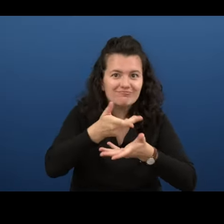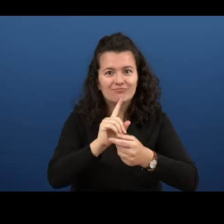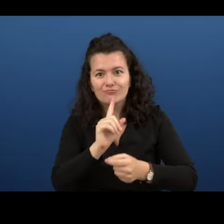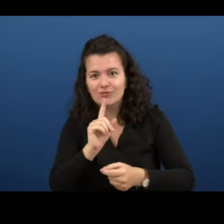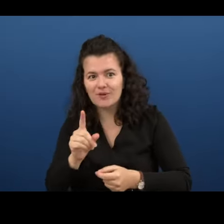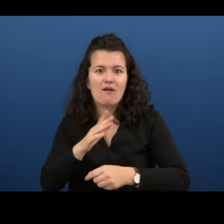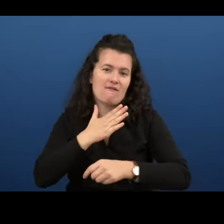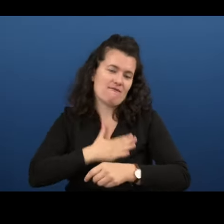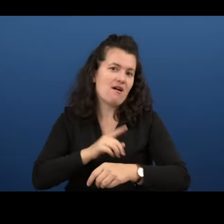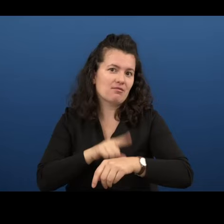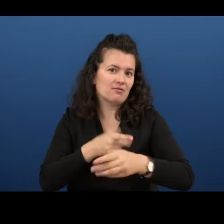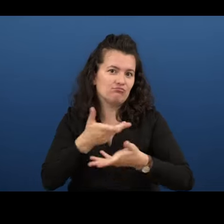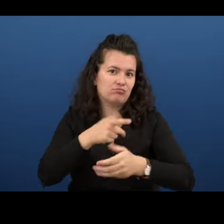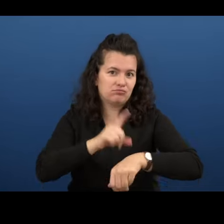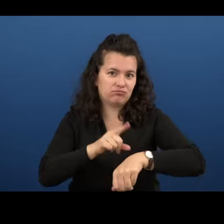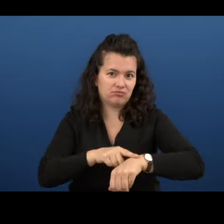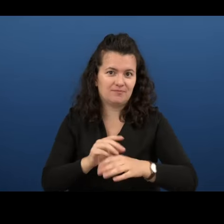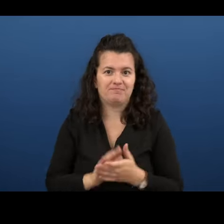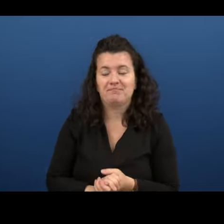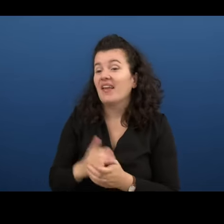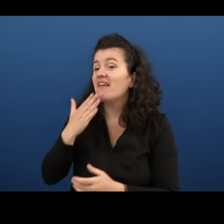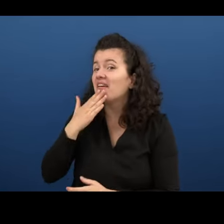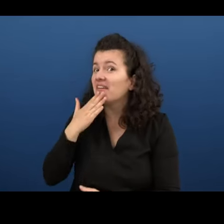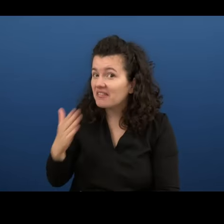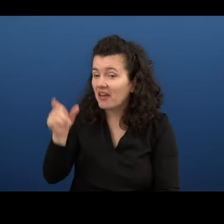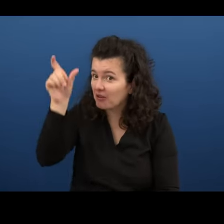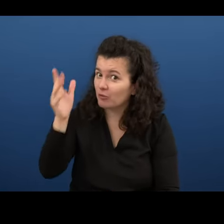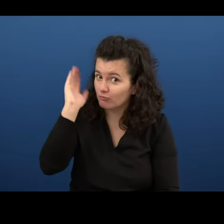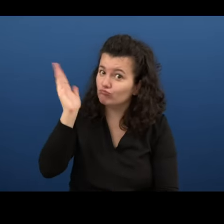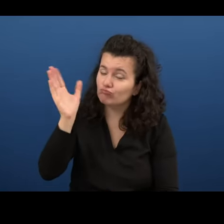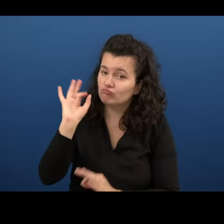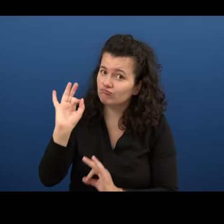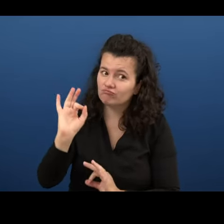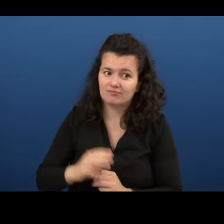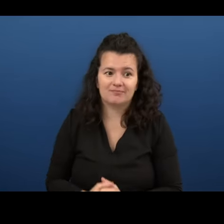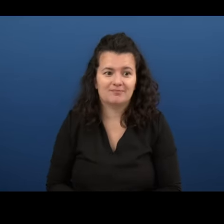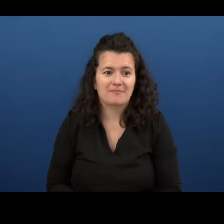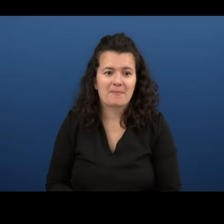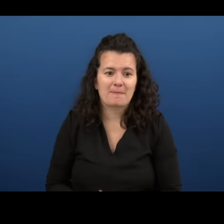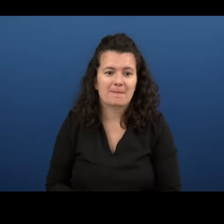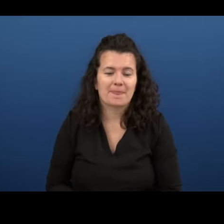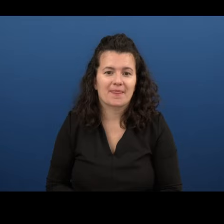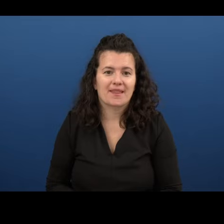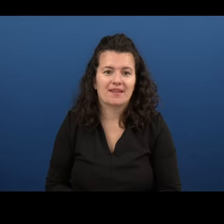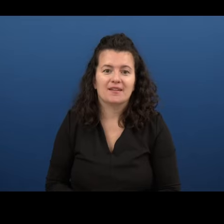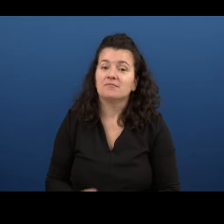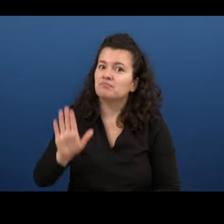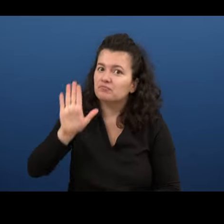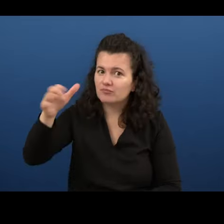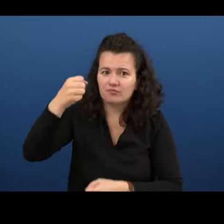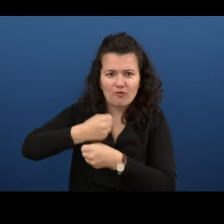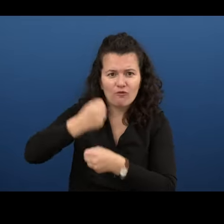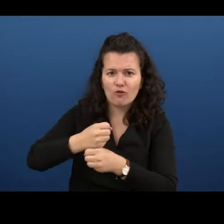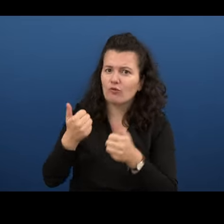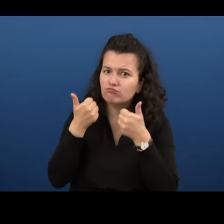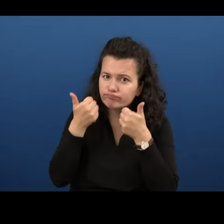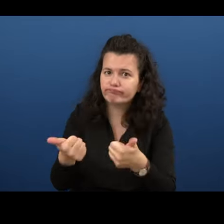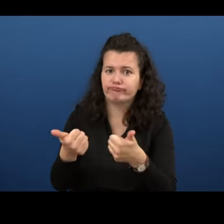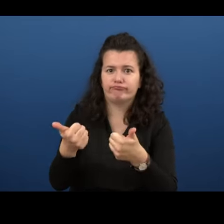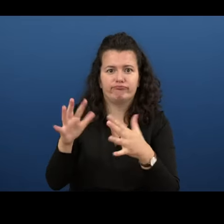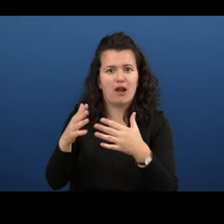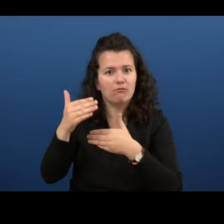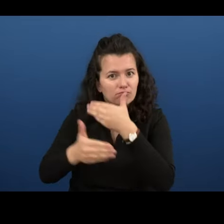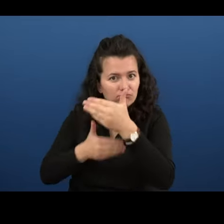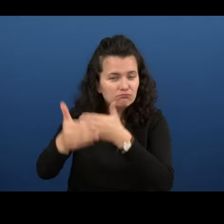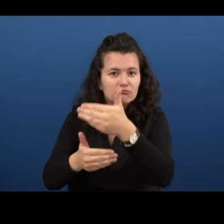10:15:52 This initiative, please power. 10:15:56 tell a person or suggest on the on